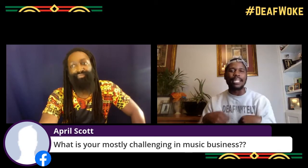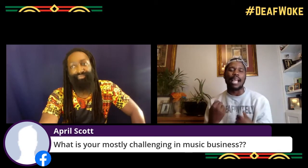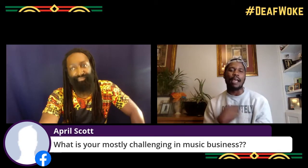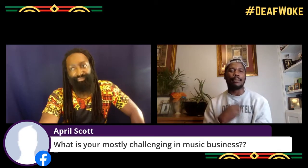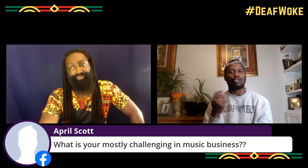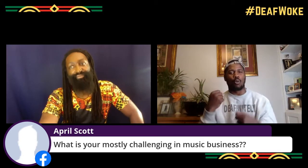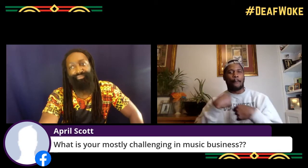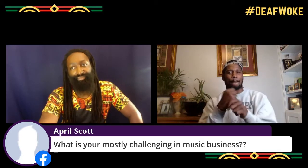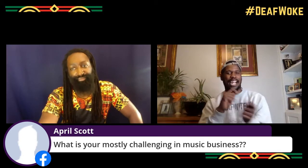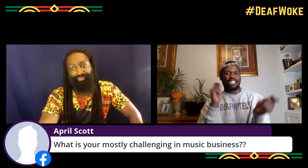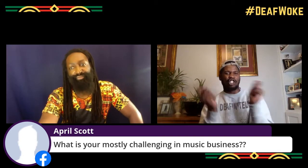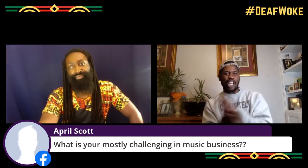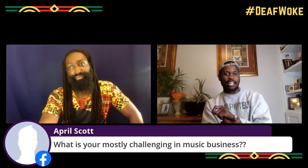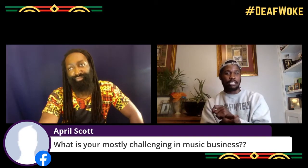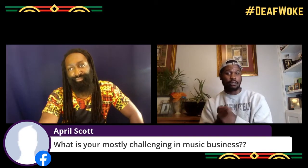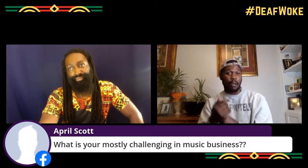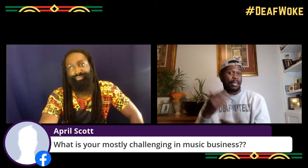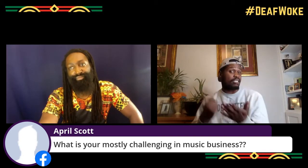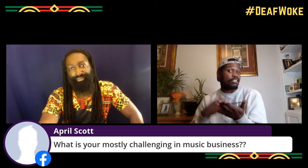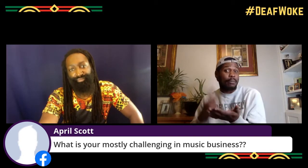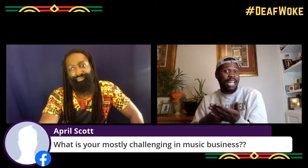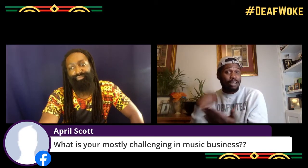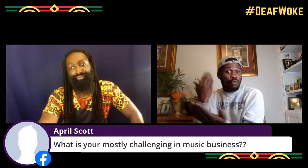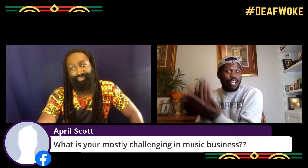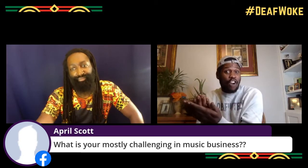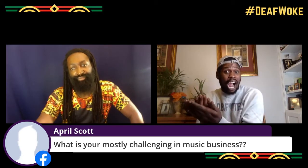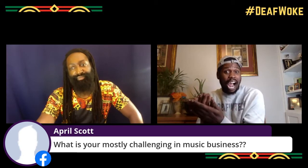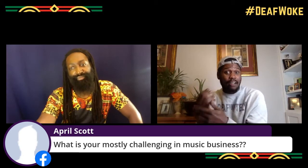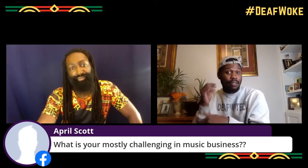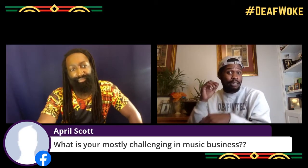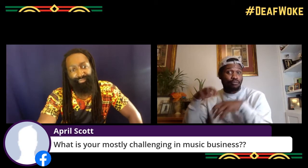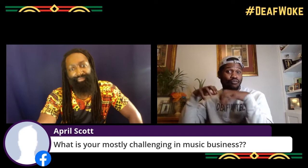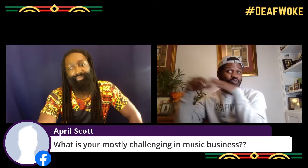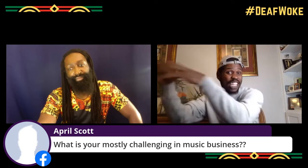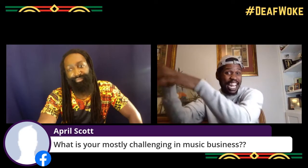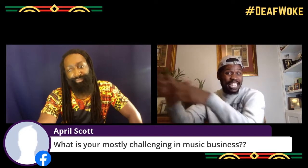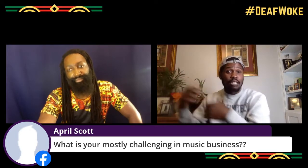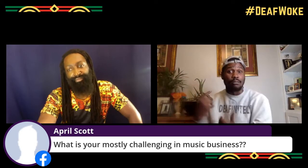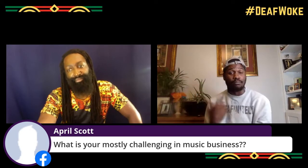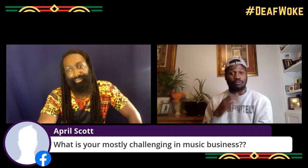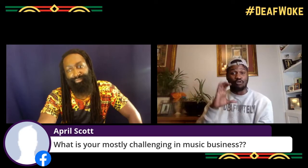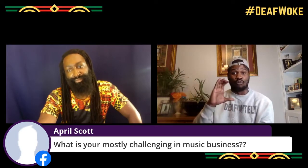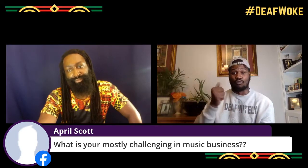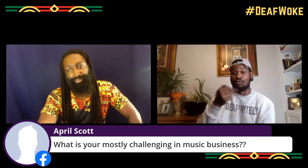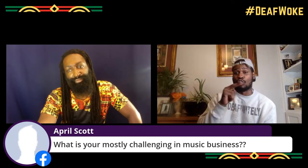that the artists have the power to make things, change to influence, change.